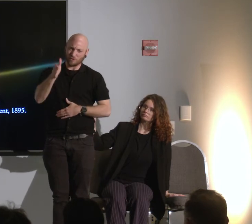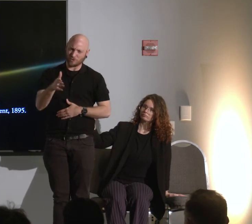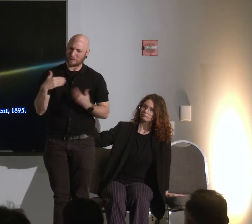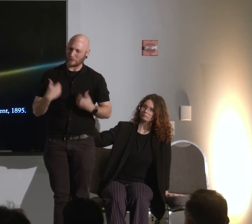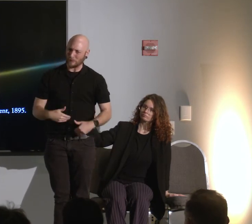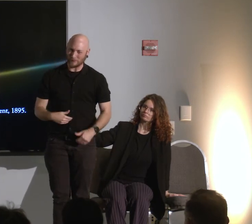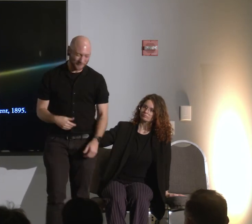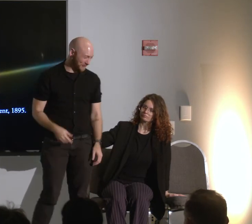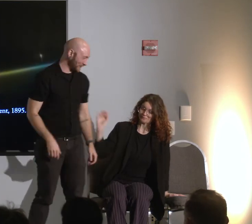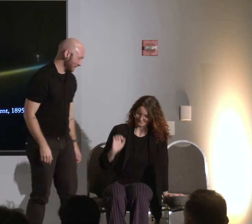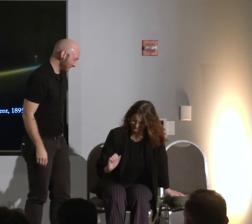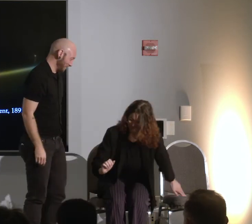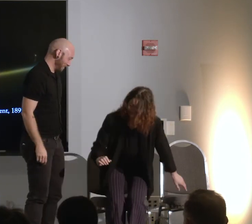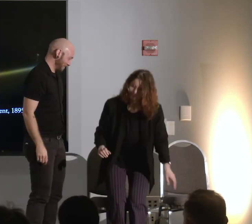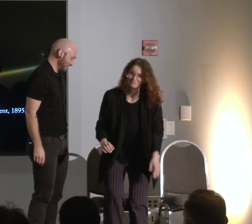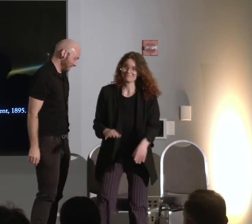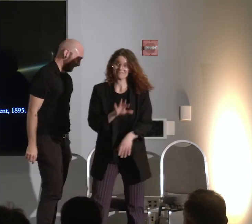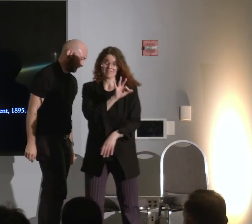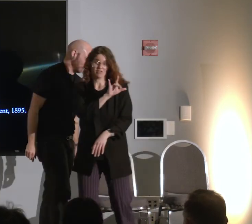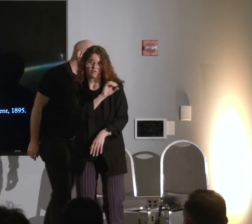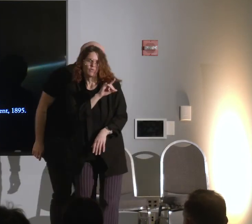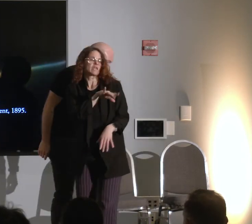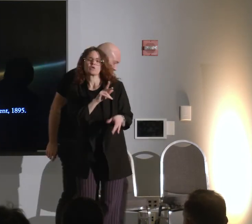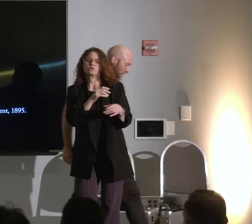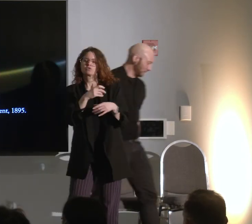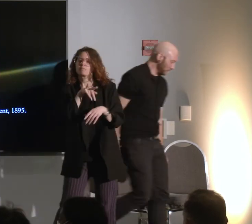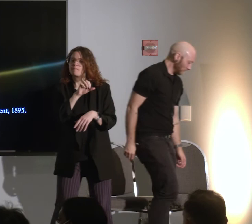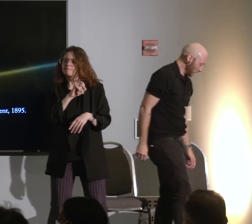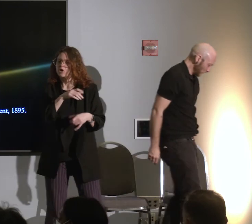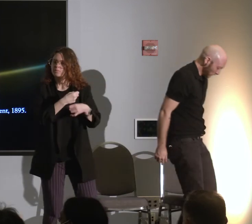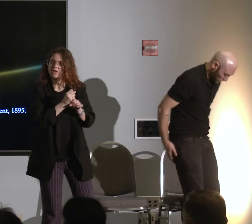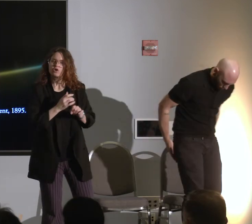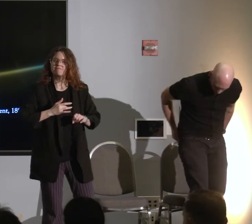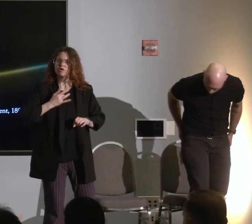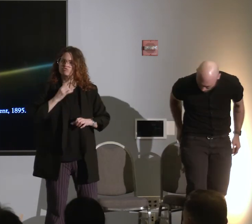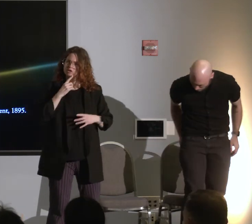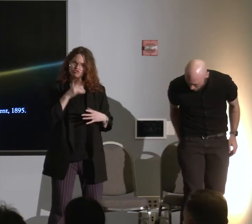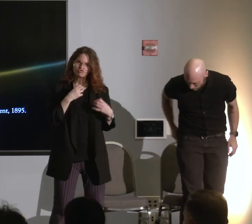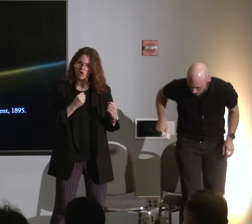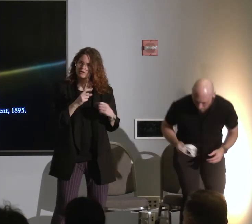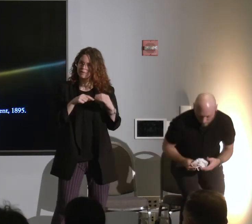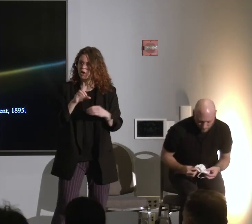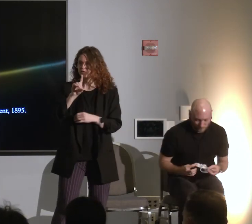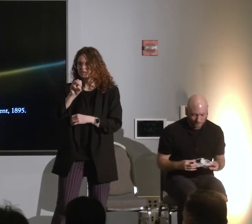Olmstead was a park maker with a deep sense of democracy. Richardson was a form giver.